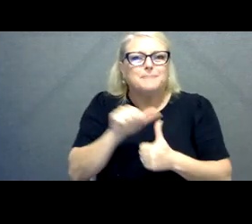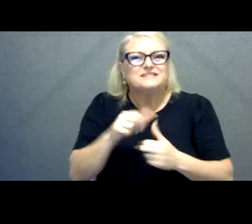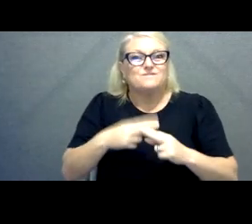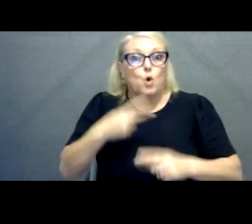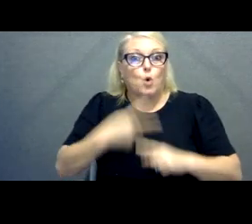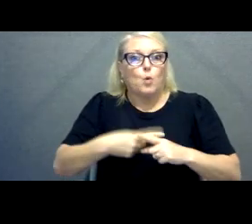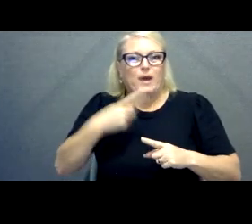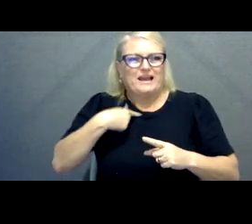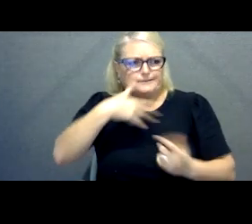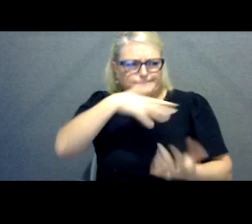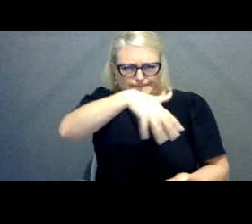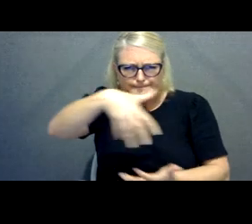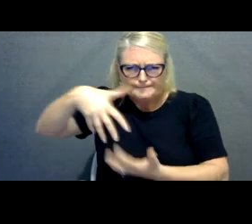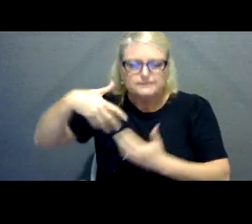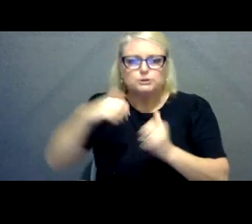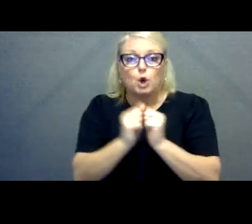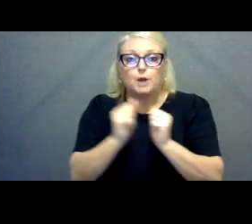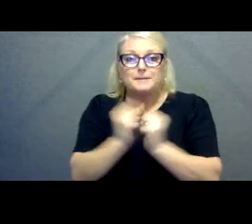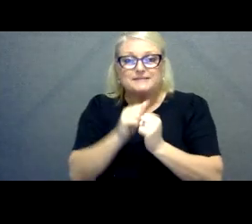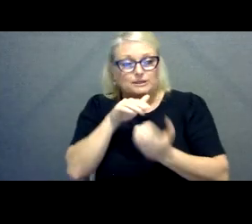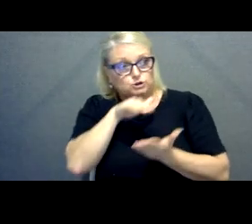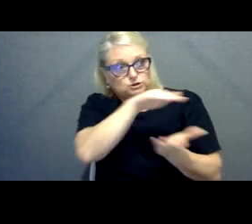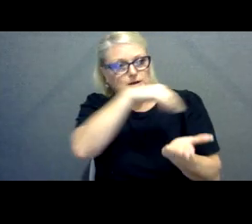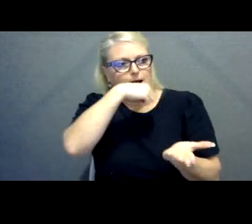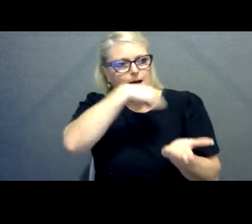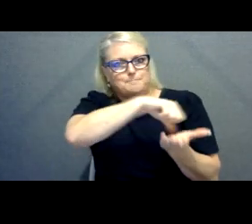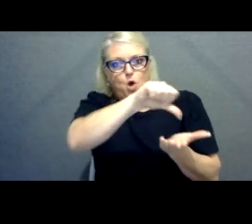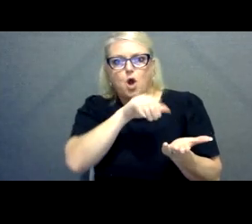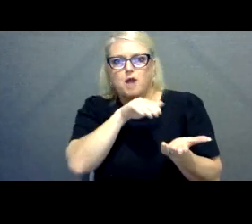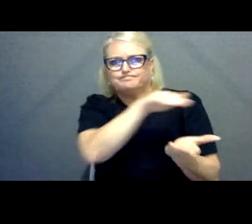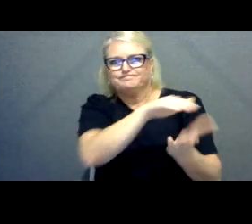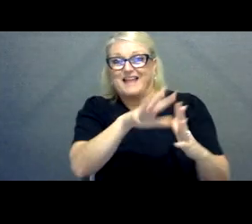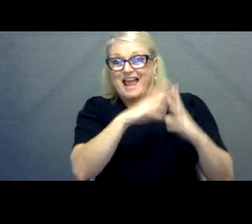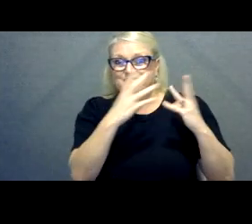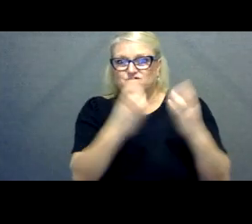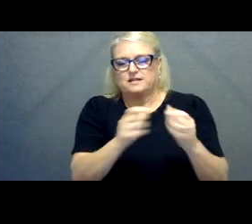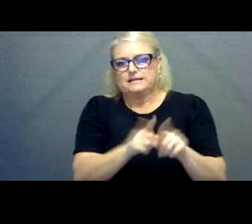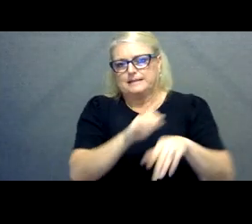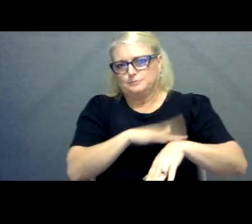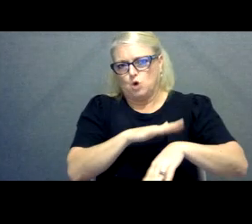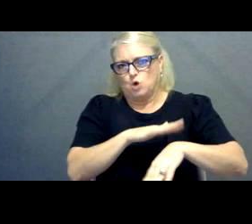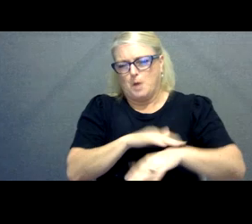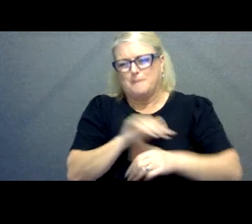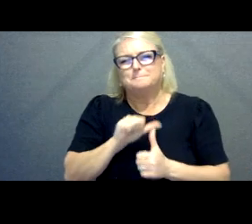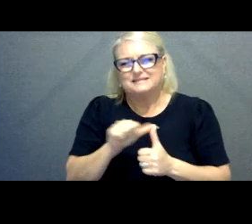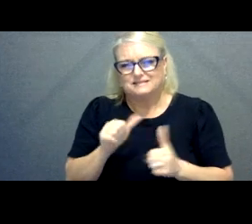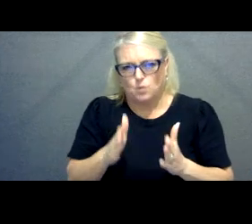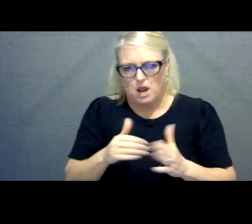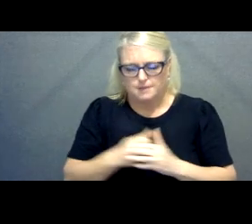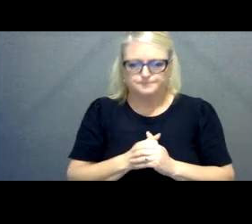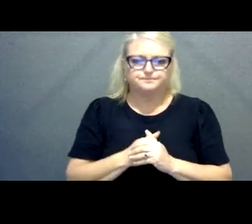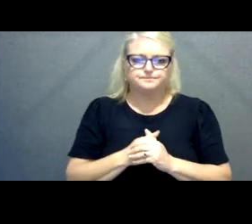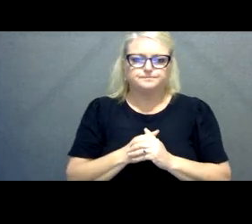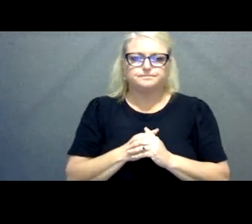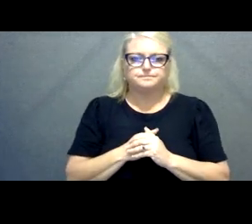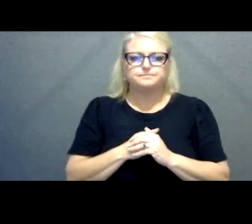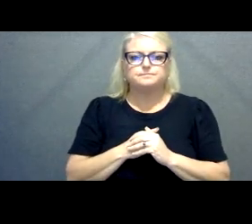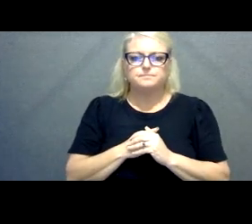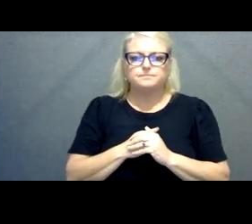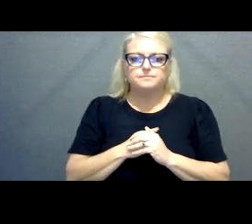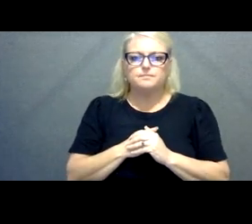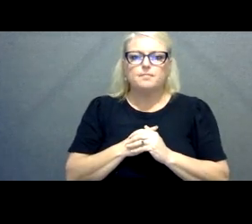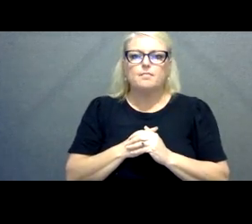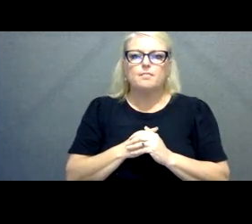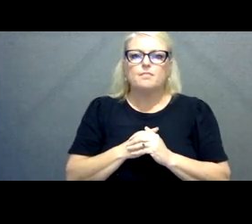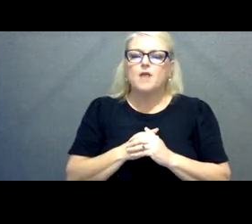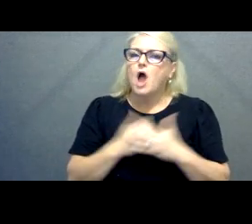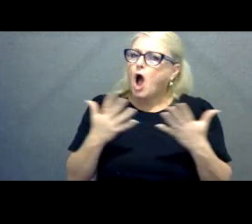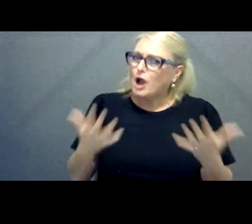foreshadowed one of our top tips all right so um talk us through the actual form there quite it's